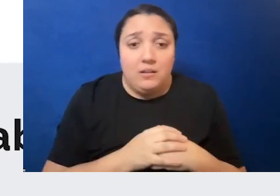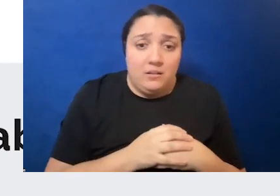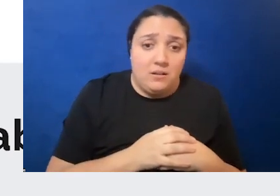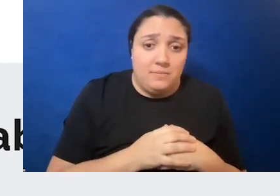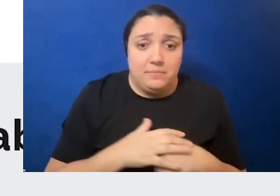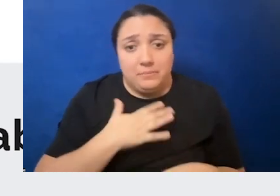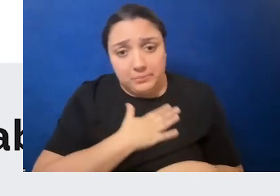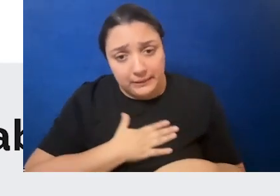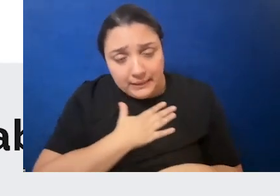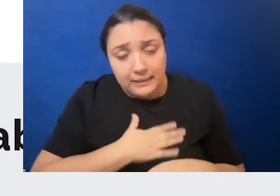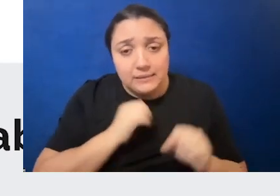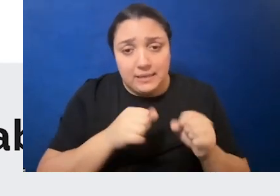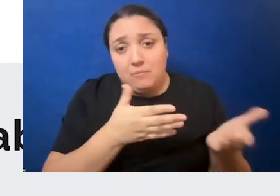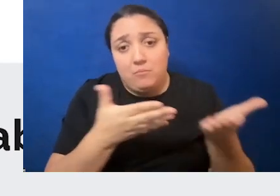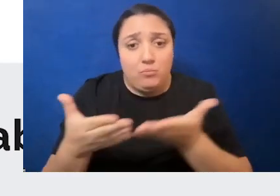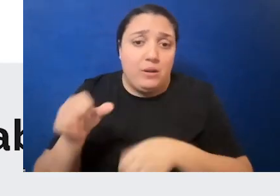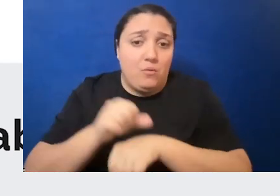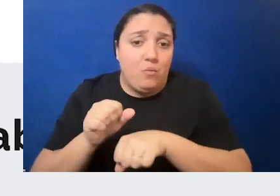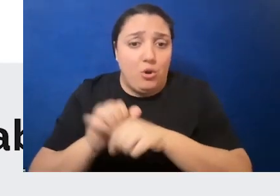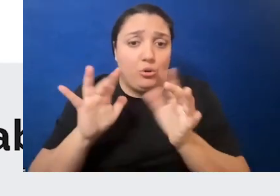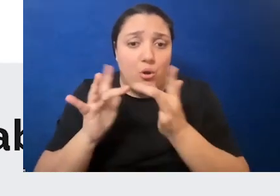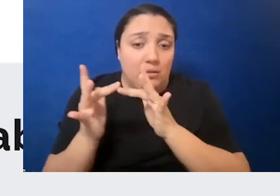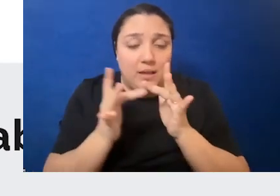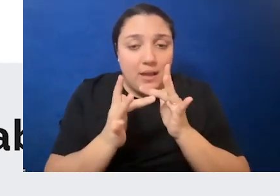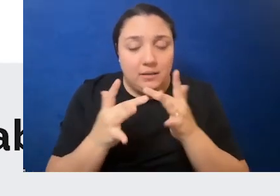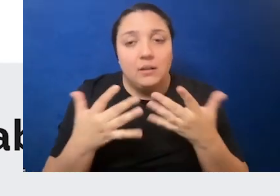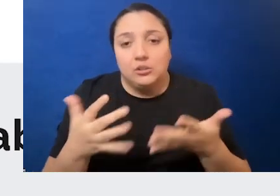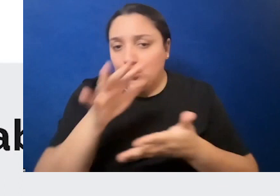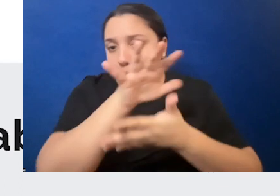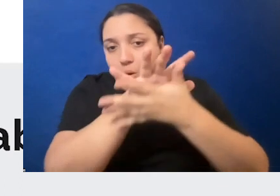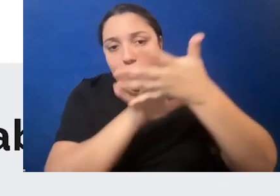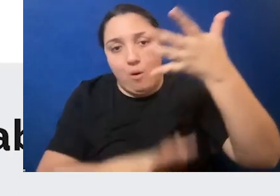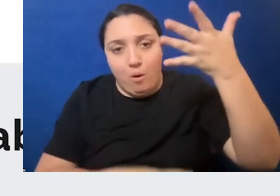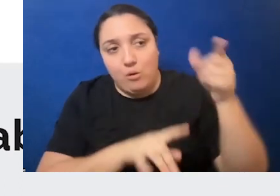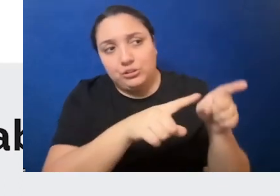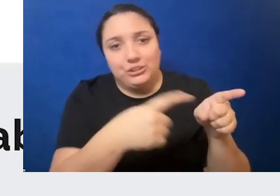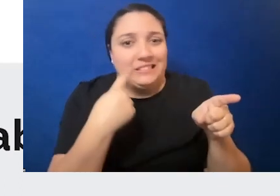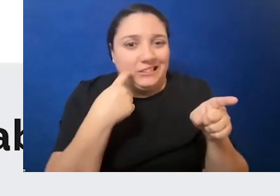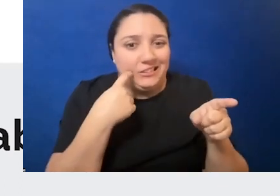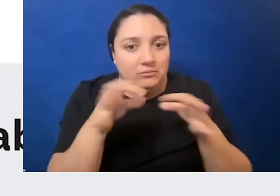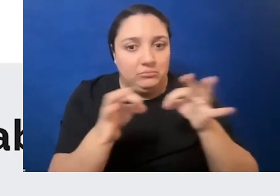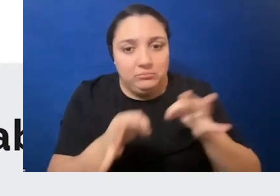AND SHE'S FEARFUL OF COVID AND CAN SHE GET WORK TO DO ONLINE.